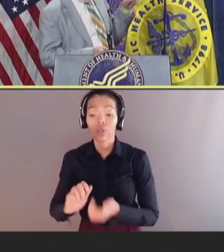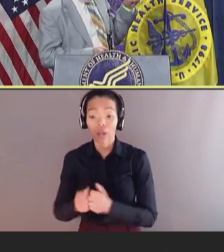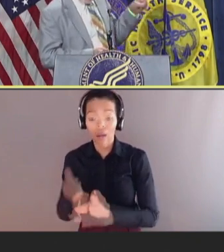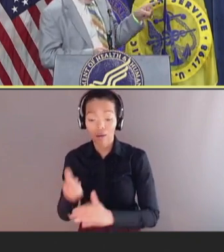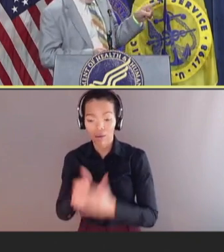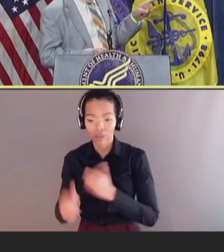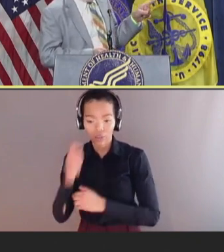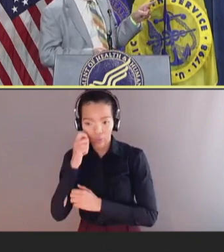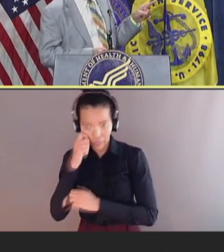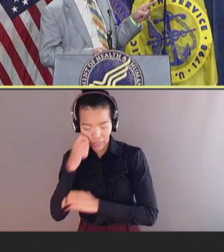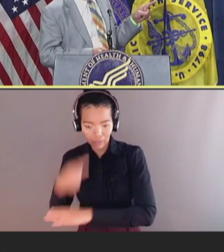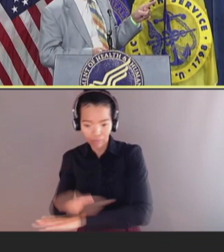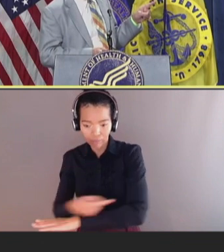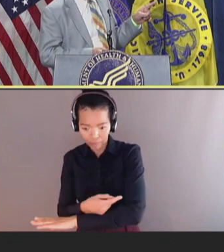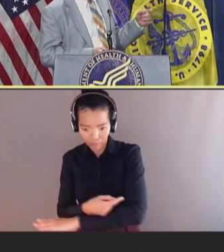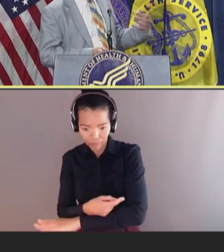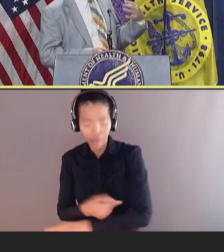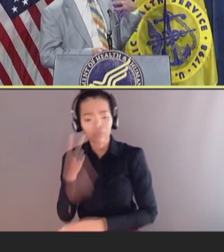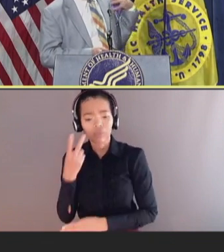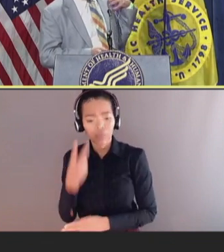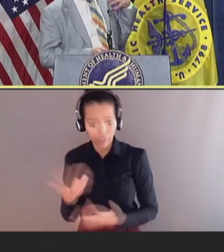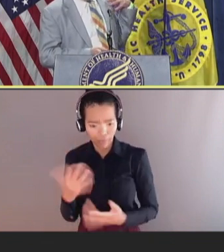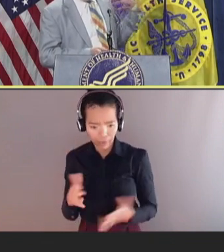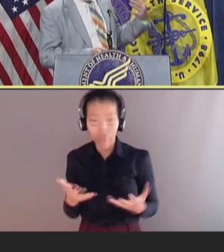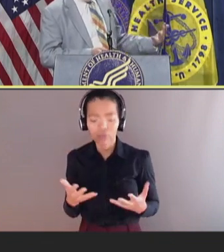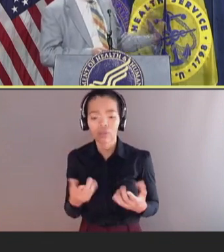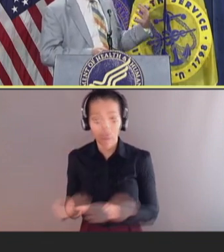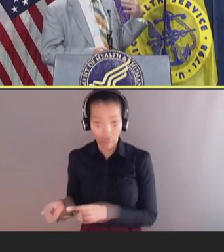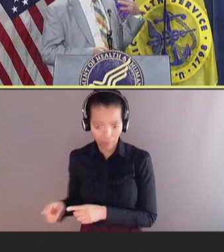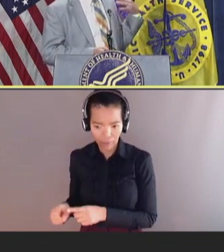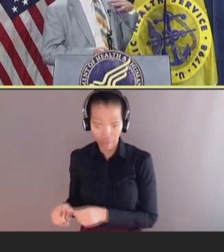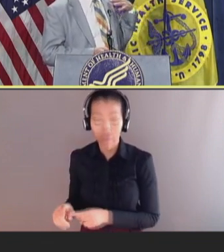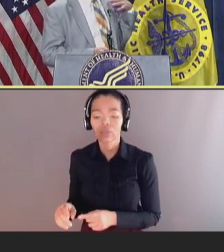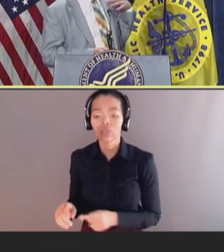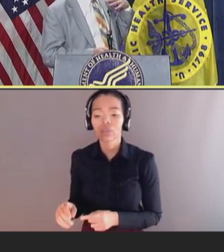seen that happen. So, we thought we could bring the volunteers in twice